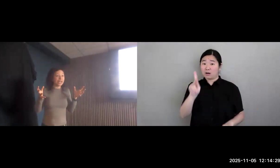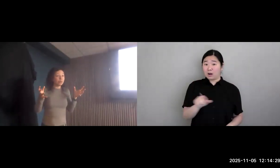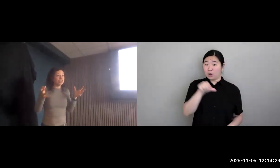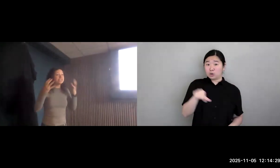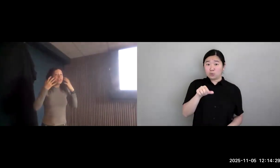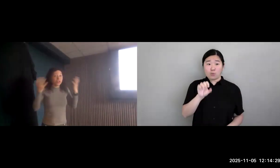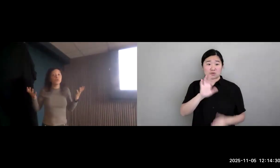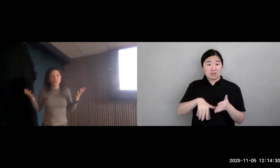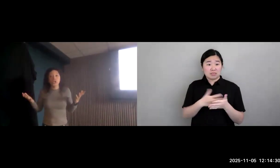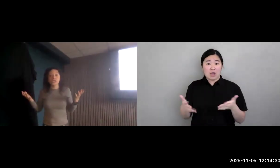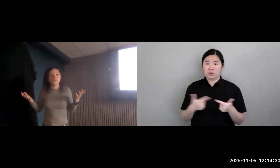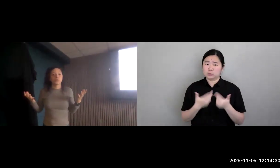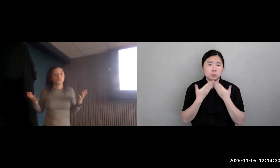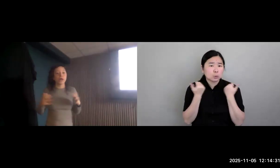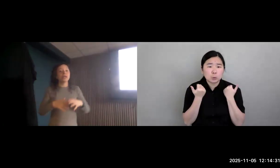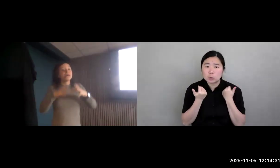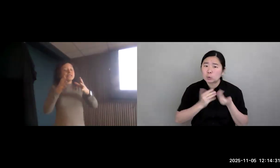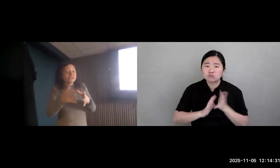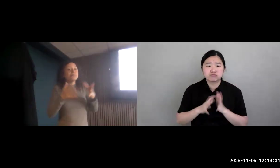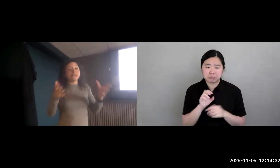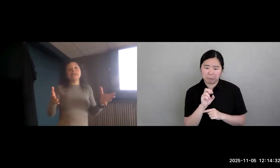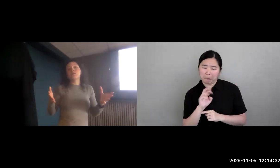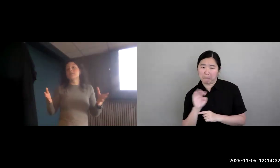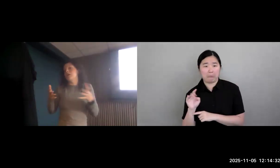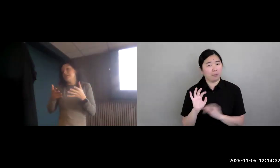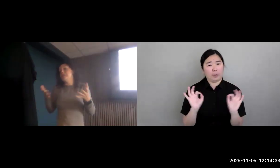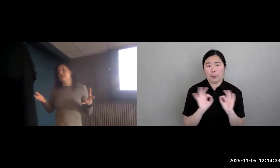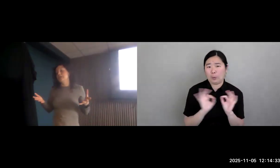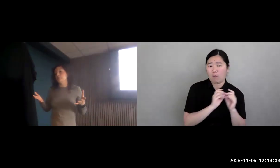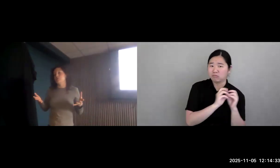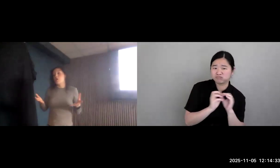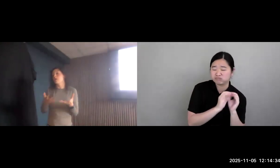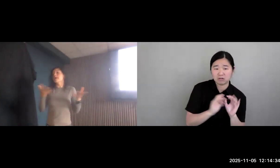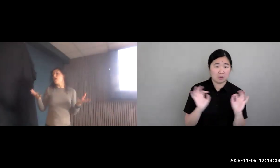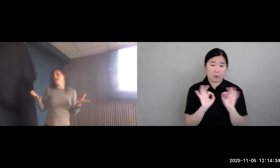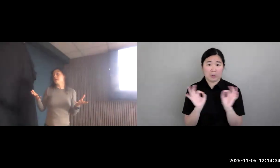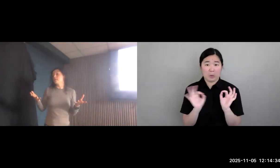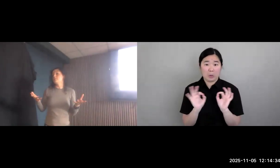In spoken languages, think of words. Right? Some lexical signs in sign languages are iconic